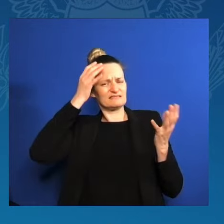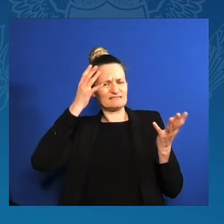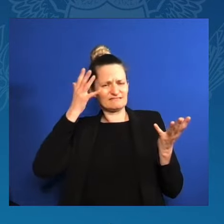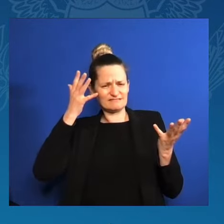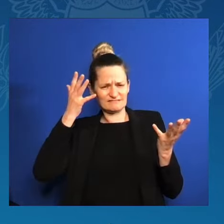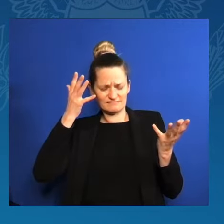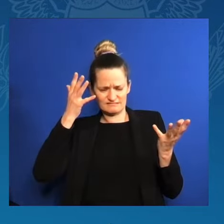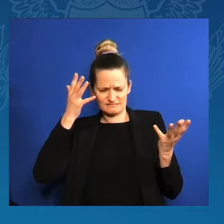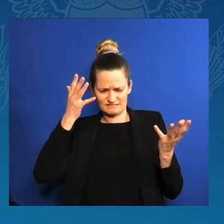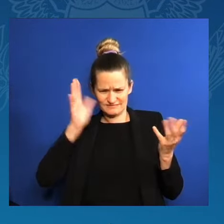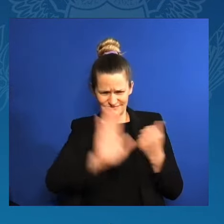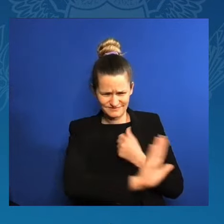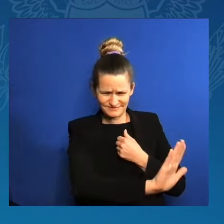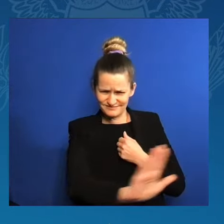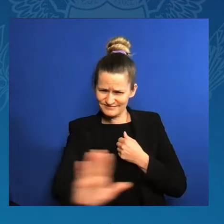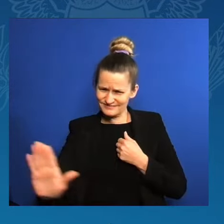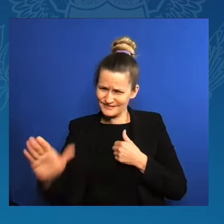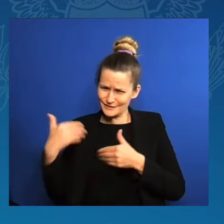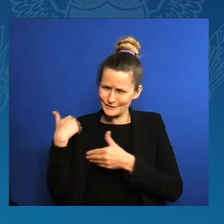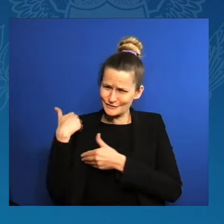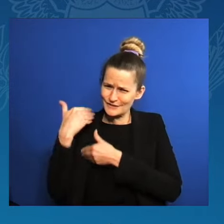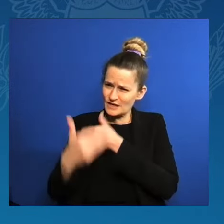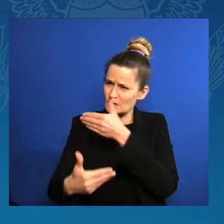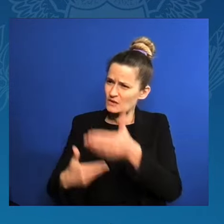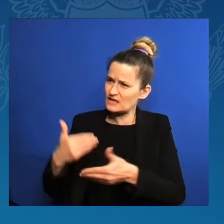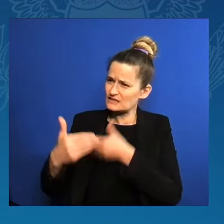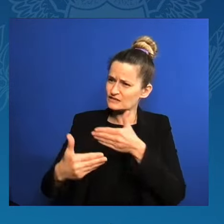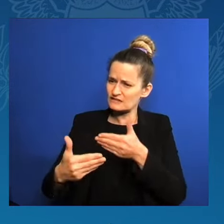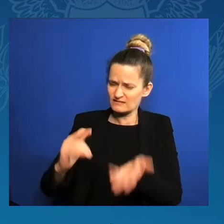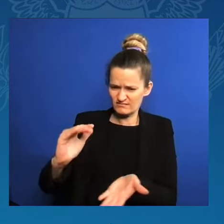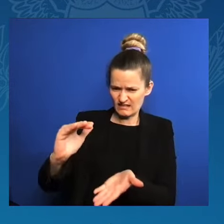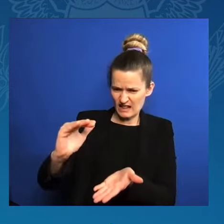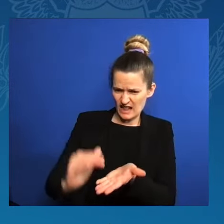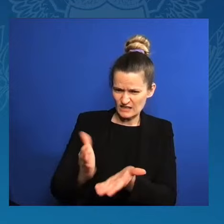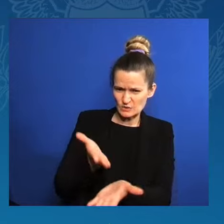fewer rights than my generation or my mother's generation.